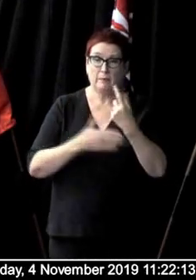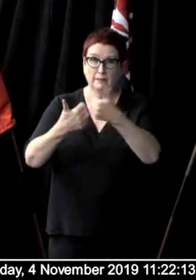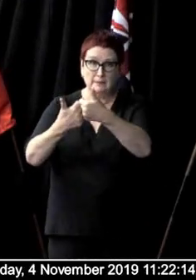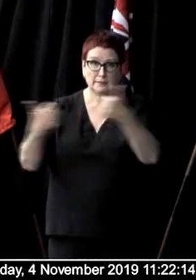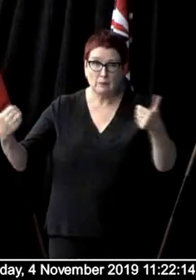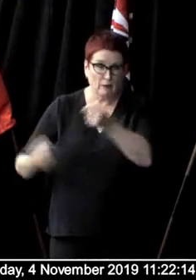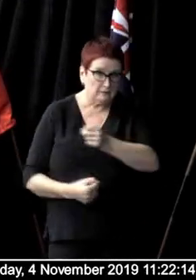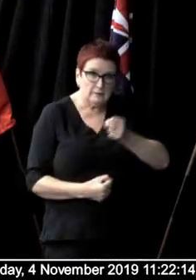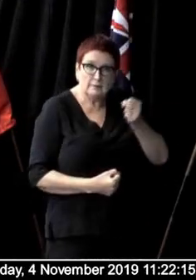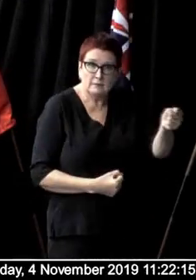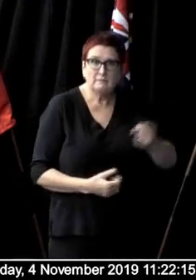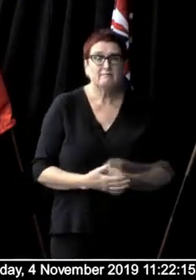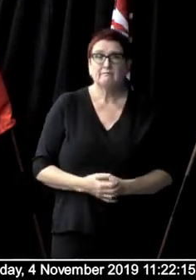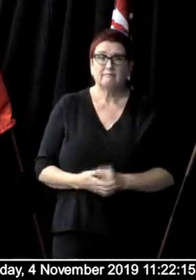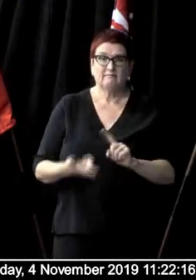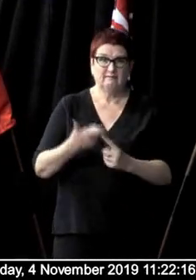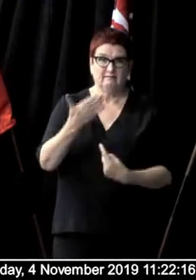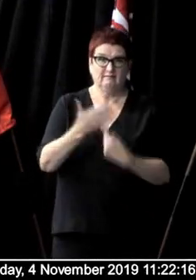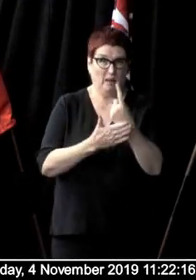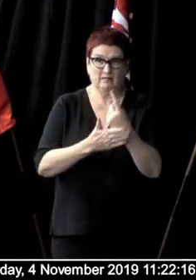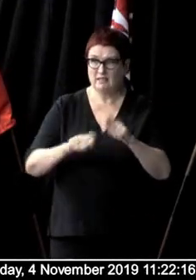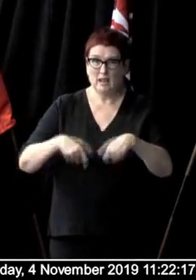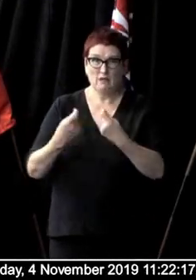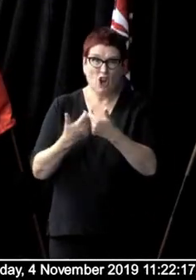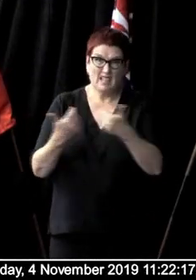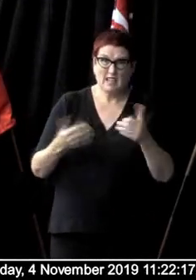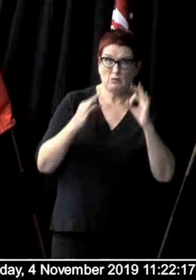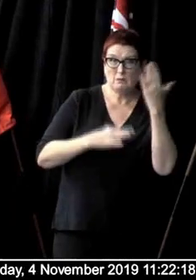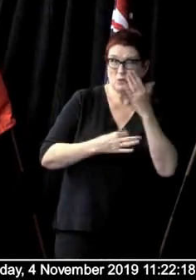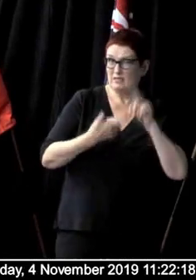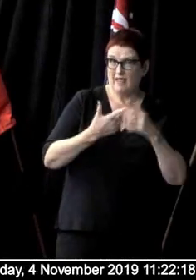exist including by the continued provision of separate special schools.